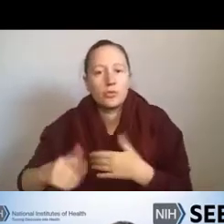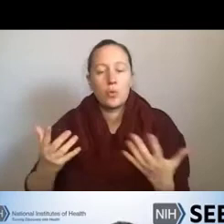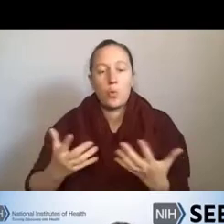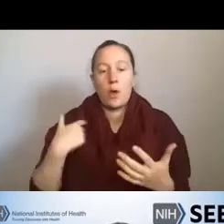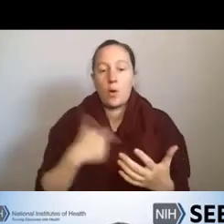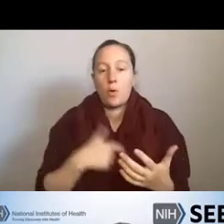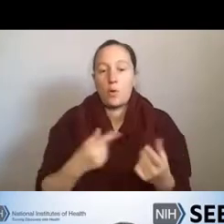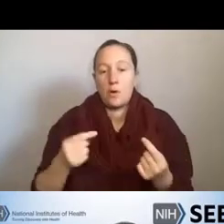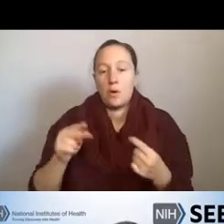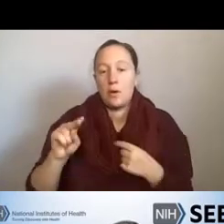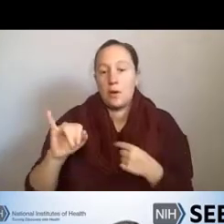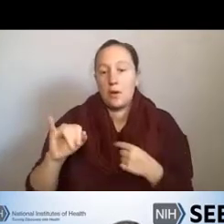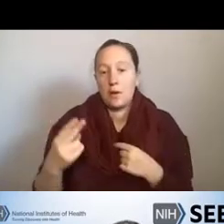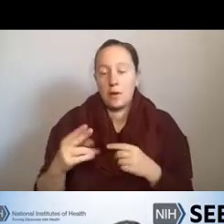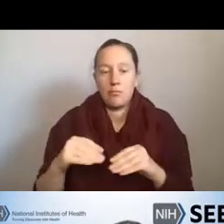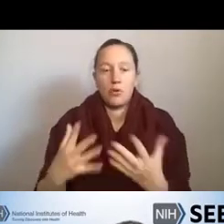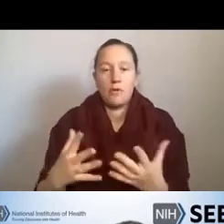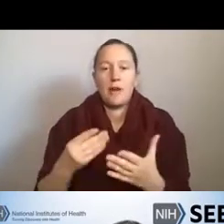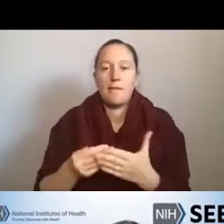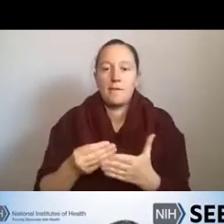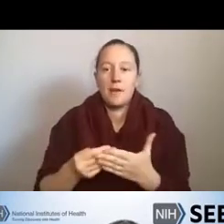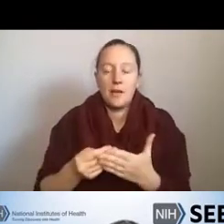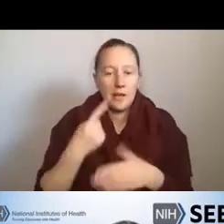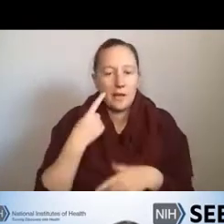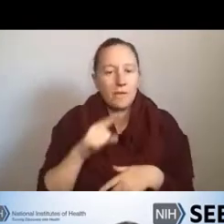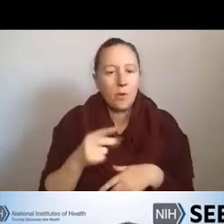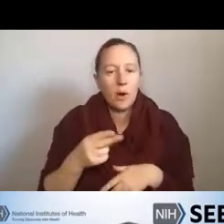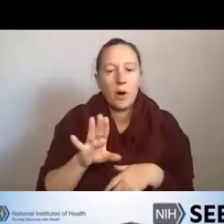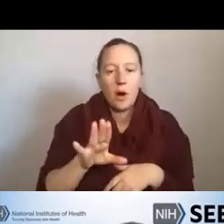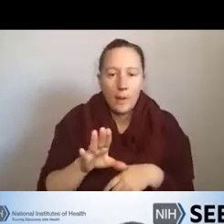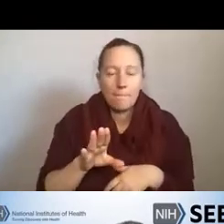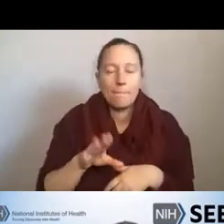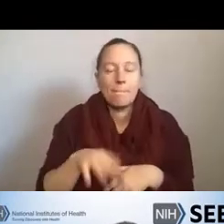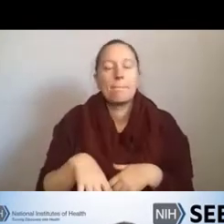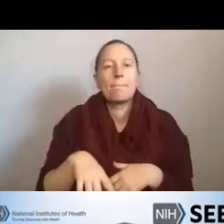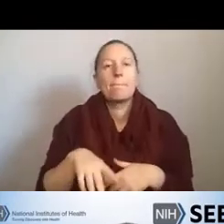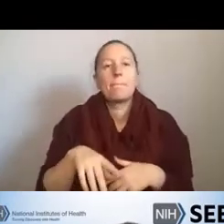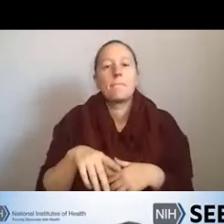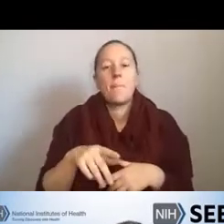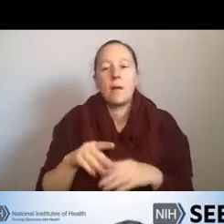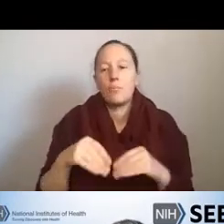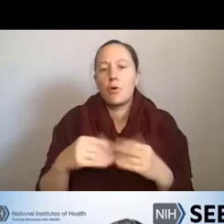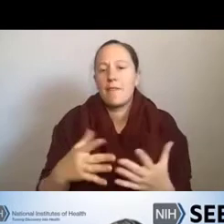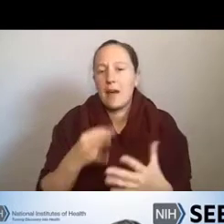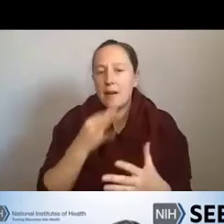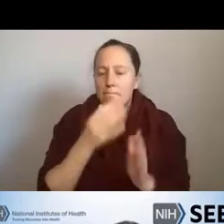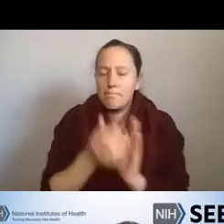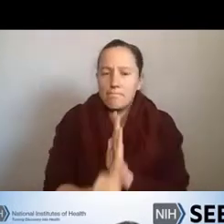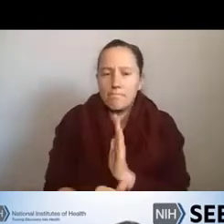NIH provides funding to these hubs and centers, and we also provide expertise and expert feedback and support.